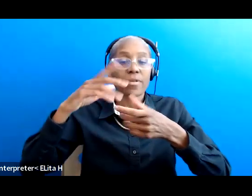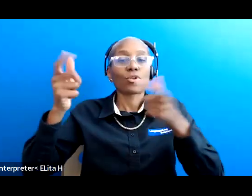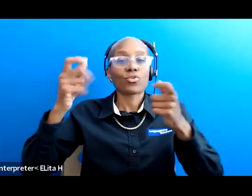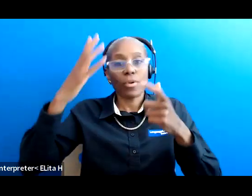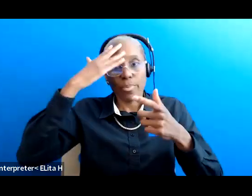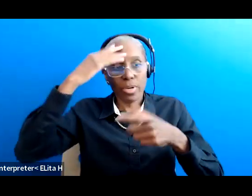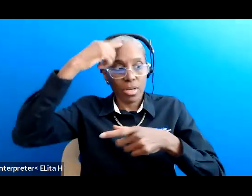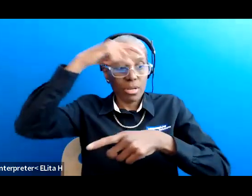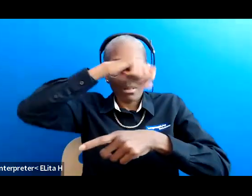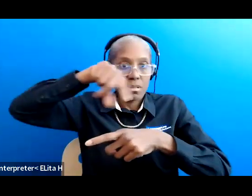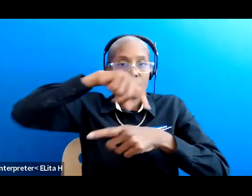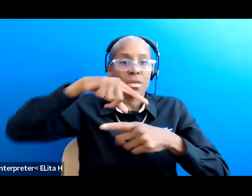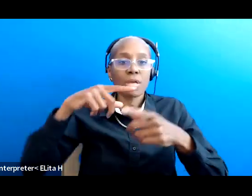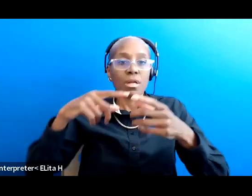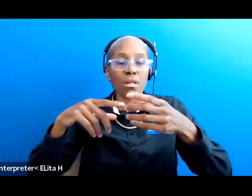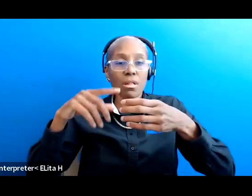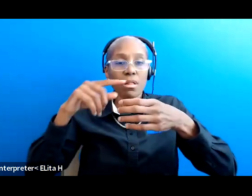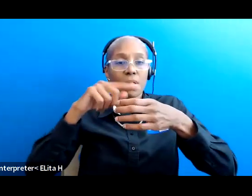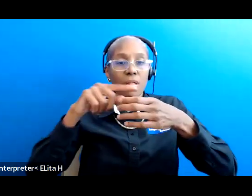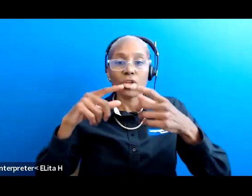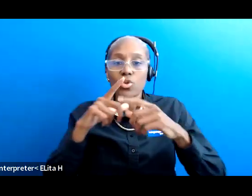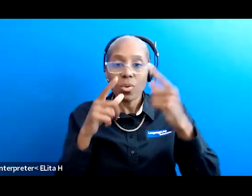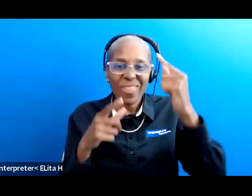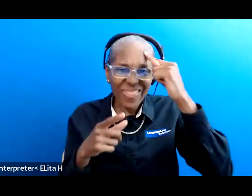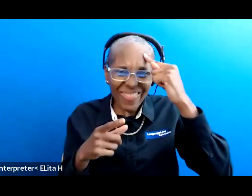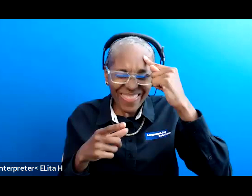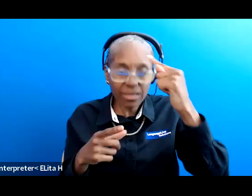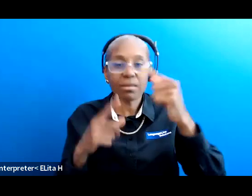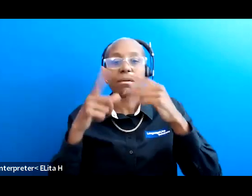We have no control in thinking about the internal sphincter.